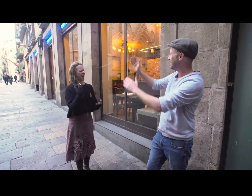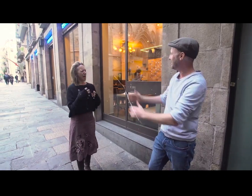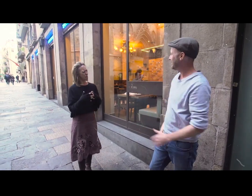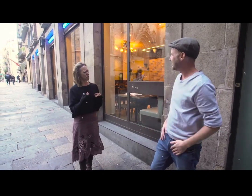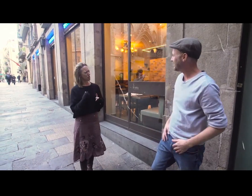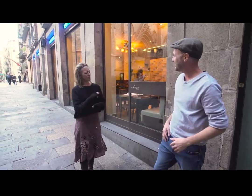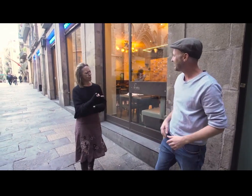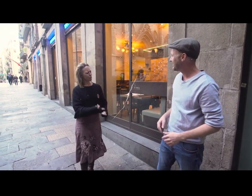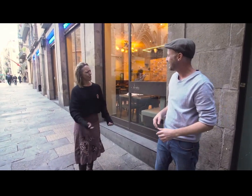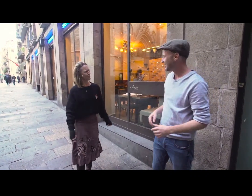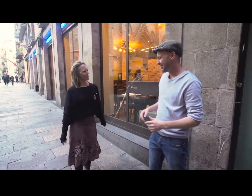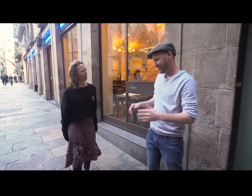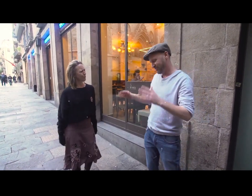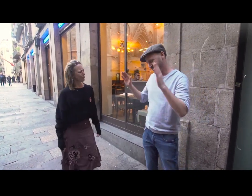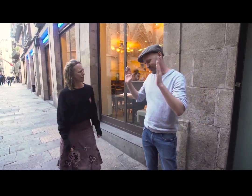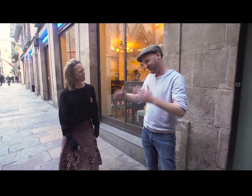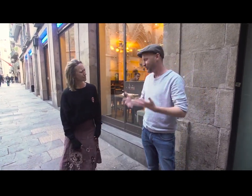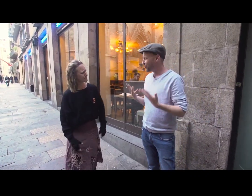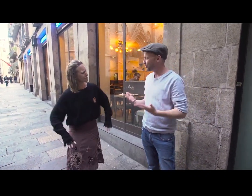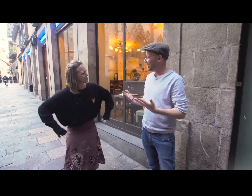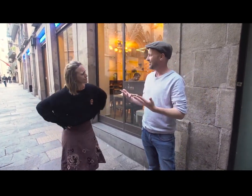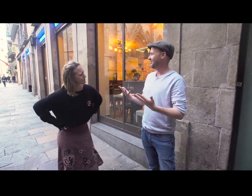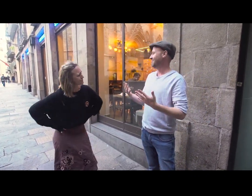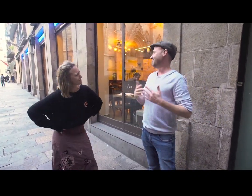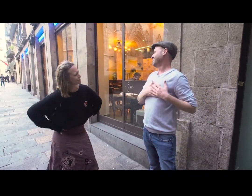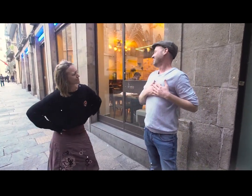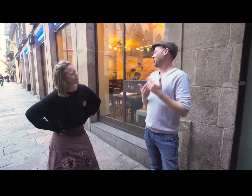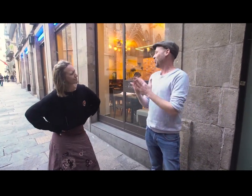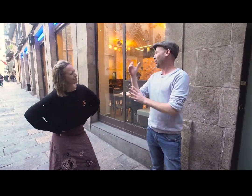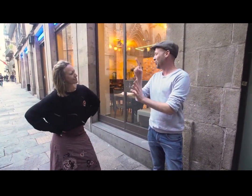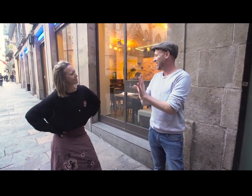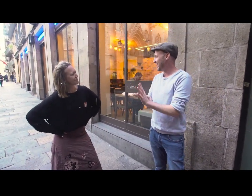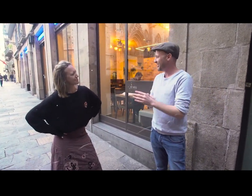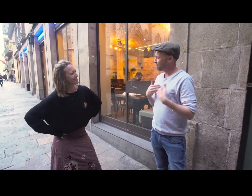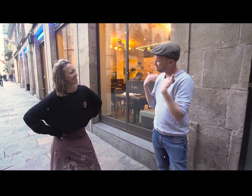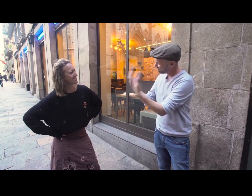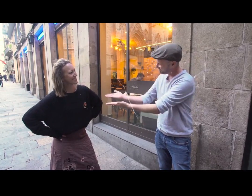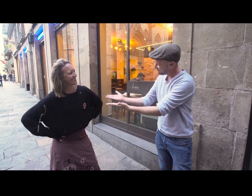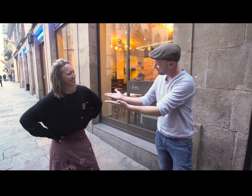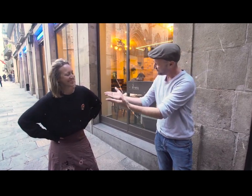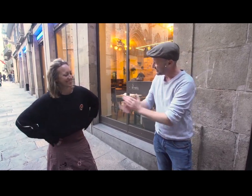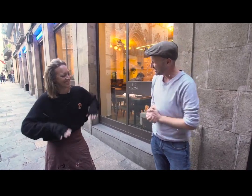Kate: how much do I owe you? Emlyn: Oh, today, for you, it's free my friend!